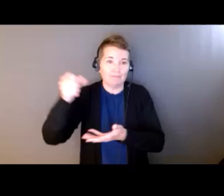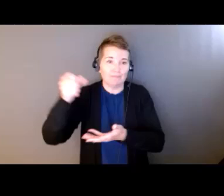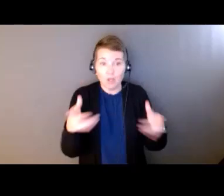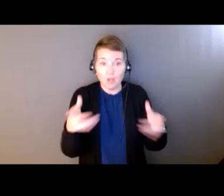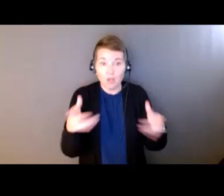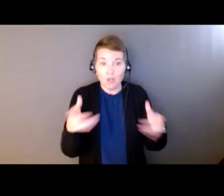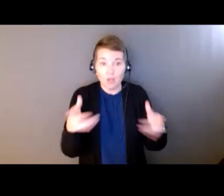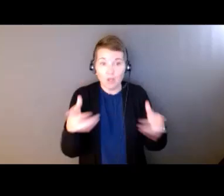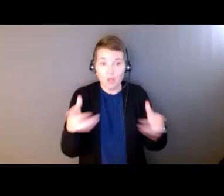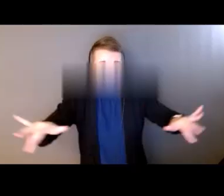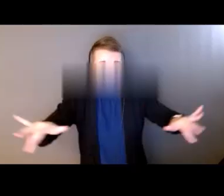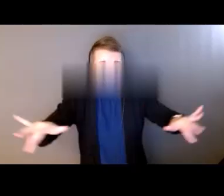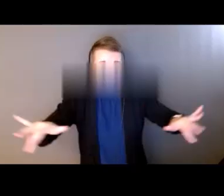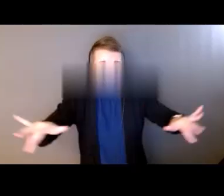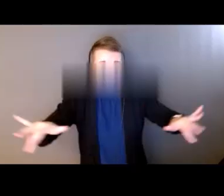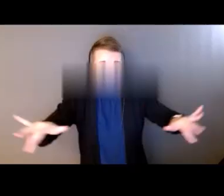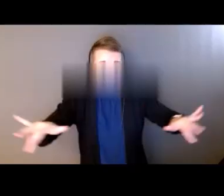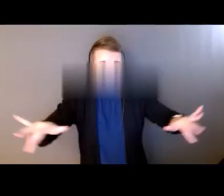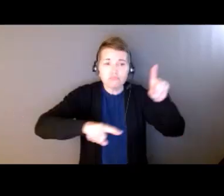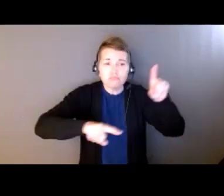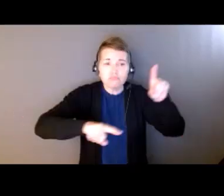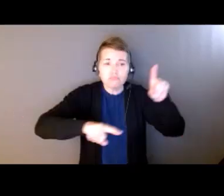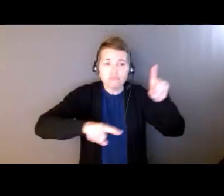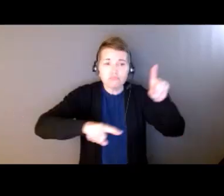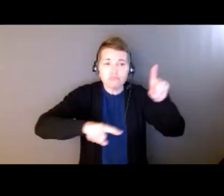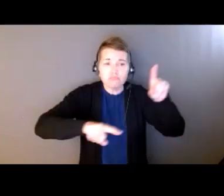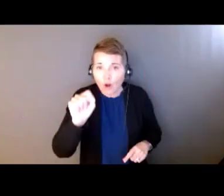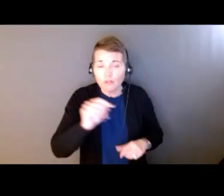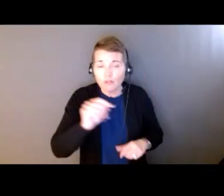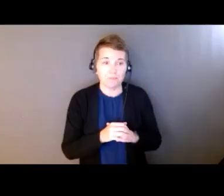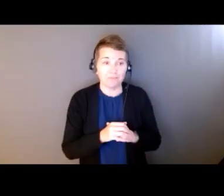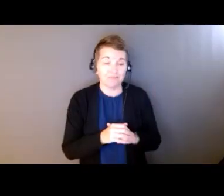We're proud to introduce to you today the new updated portal, where for the first